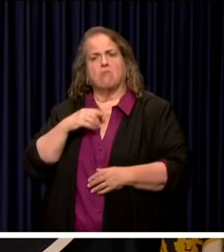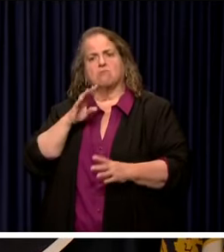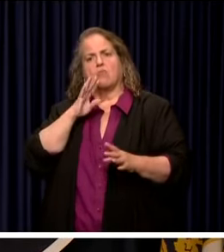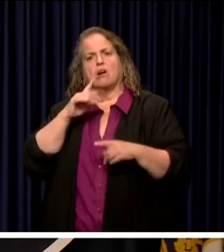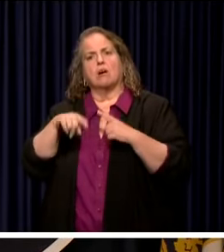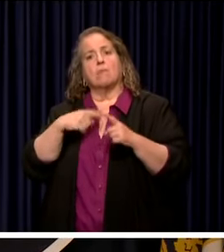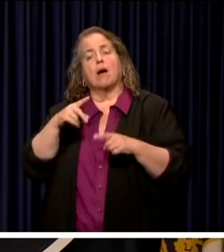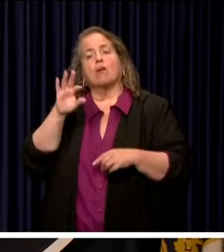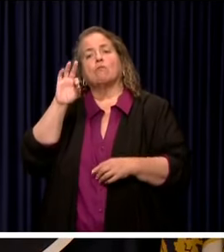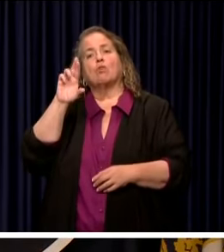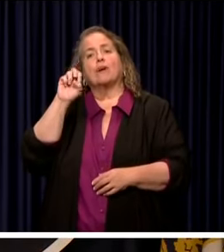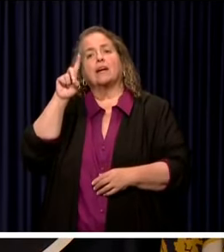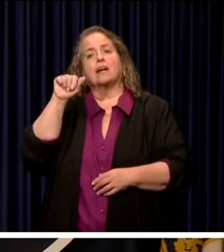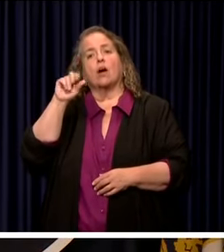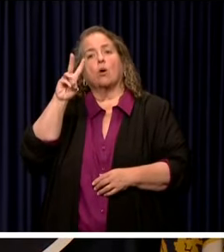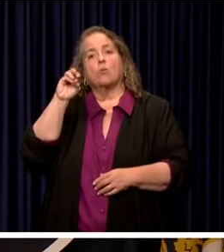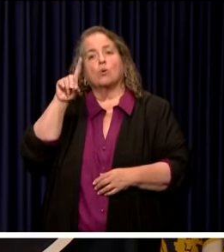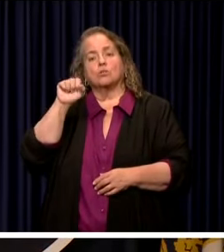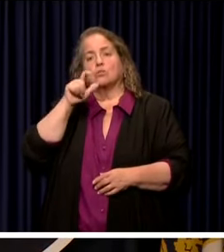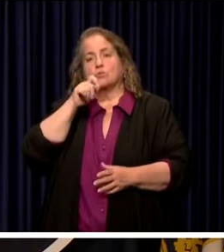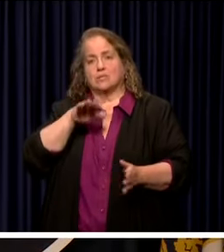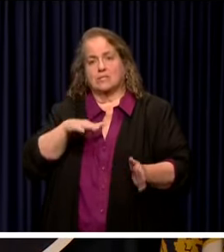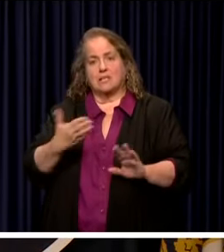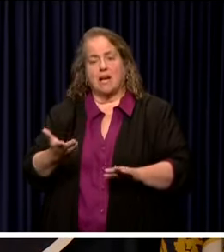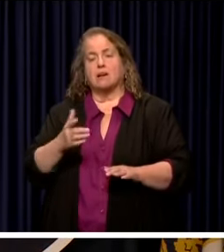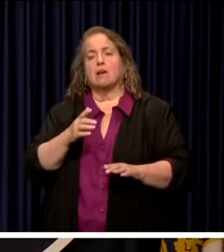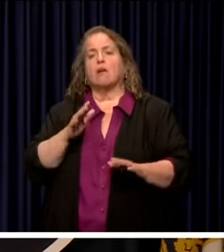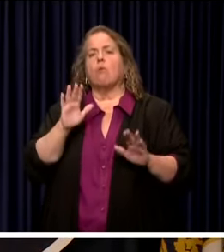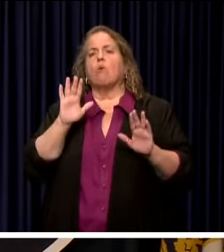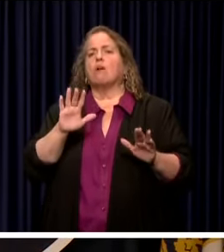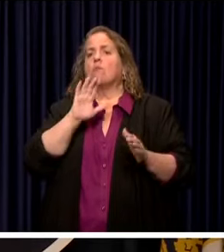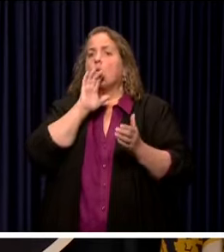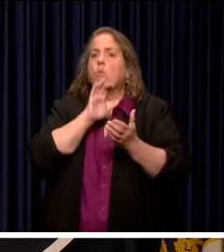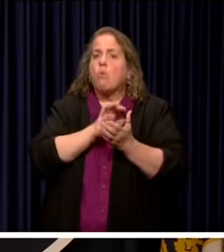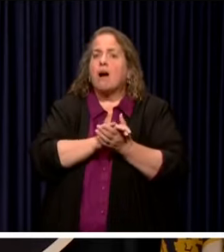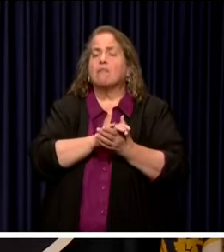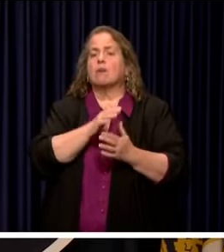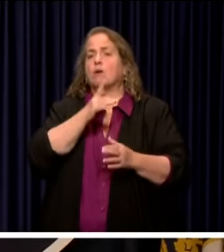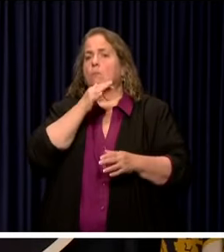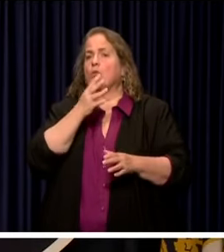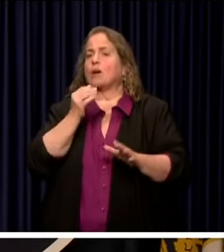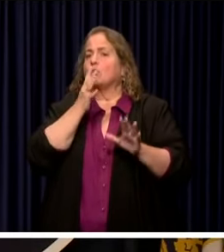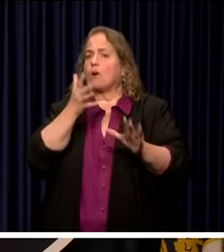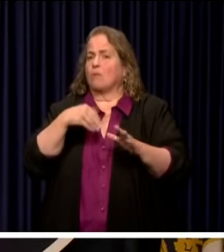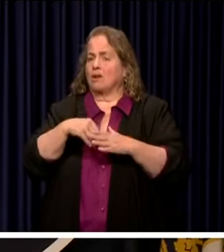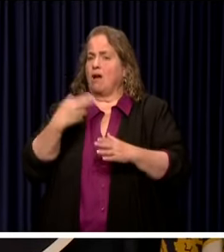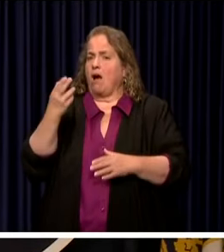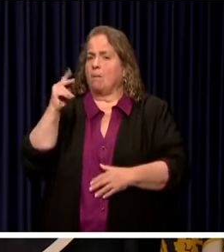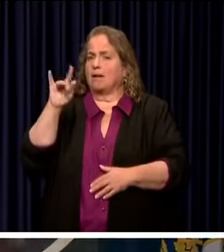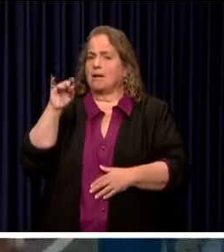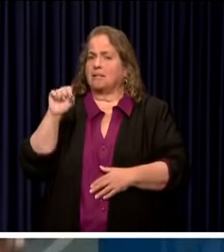FORCE. IT'S TOO MUCH TOO SOON, ONE GRANDFATHER WROTE. SHE SAID "YOU WILL FOREVER BE MY